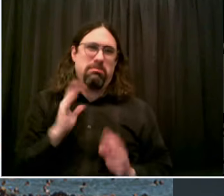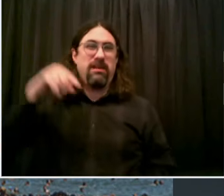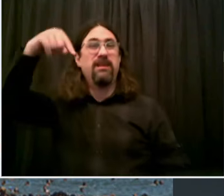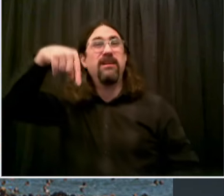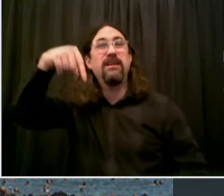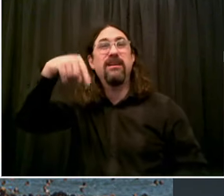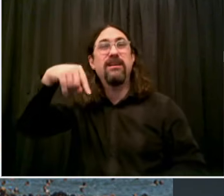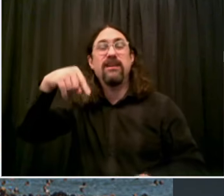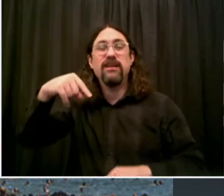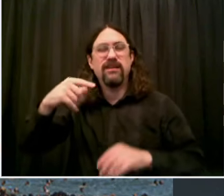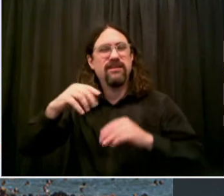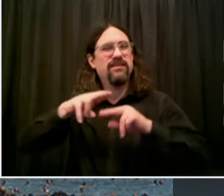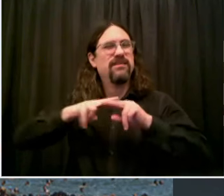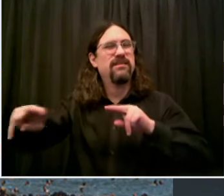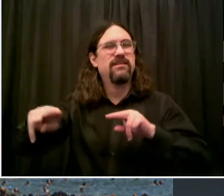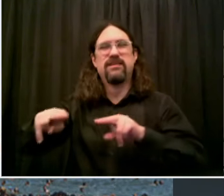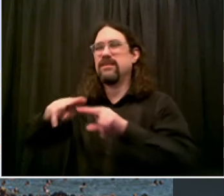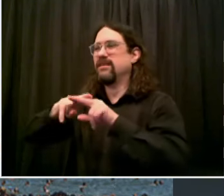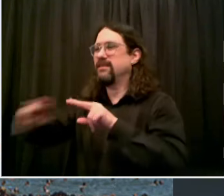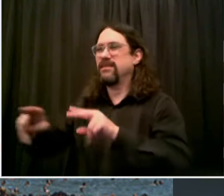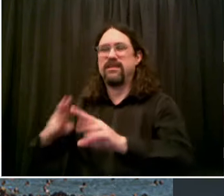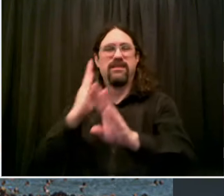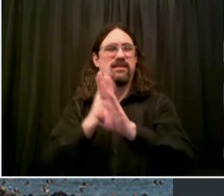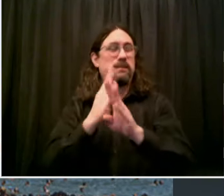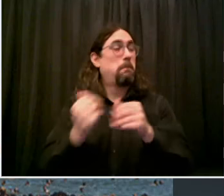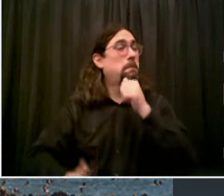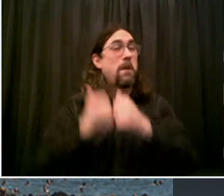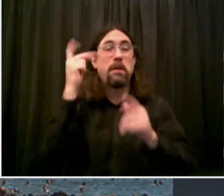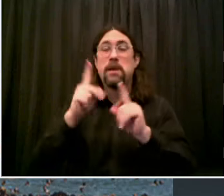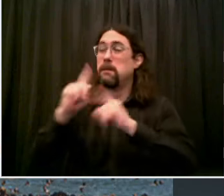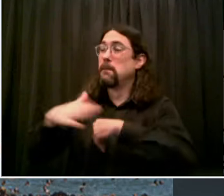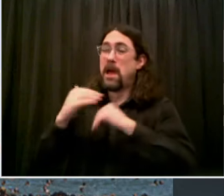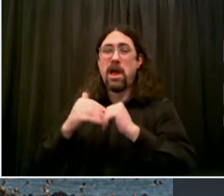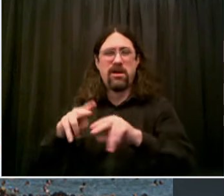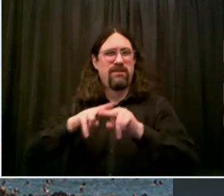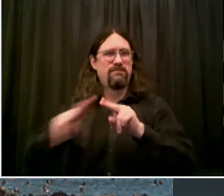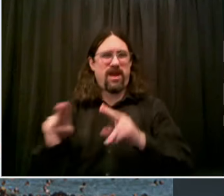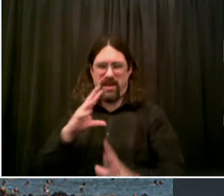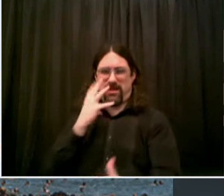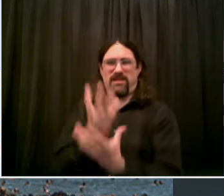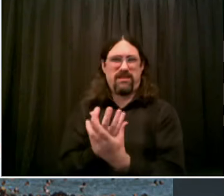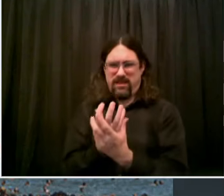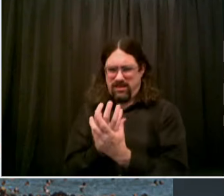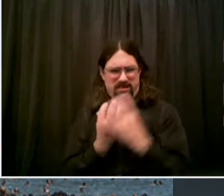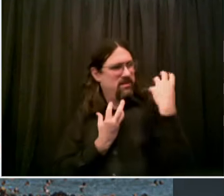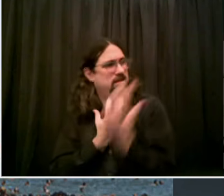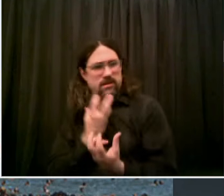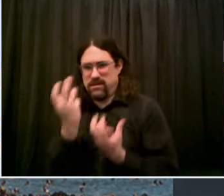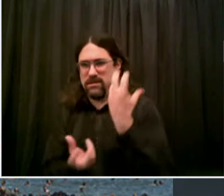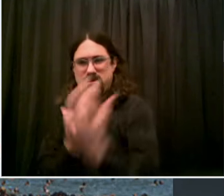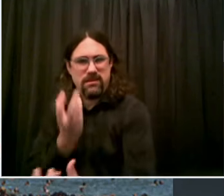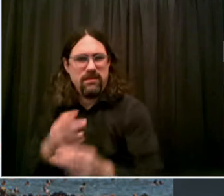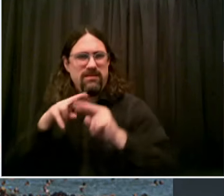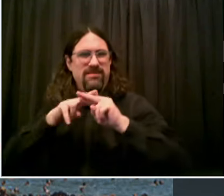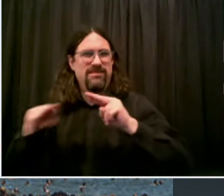SWIMMING. THEY'RE NOT OPEN FOR ALL THE NORMAL THINGS PEOPLE DO IN BEACH SEASON. SO THERE WILL NOT